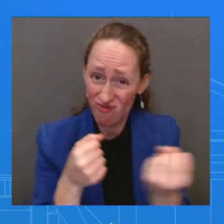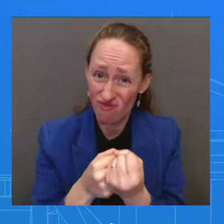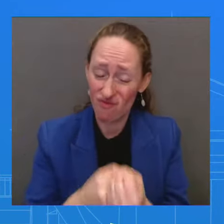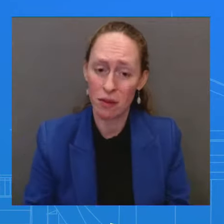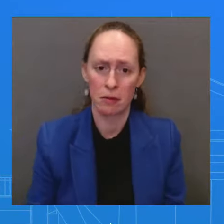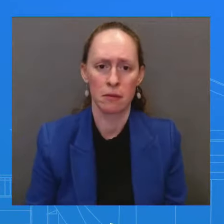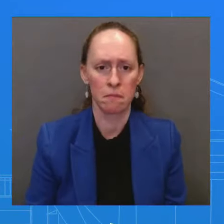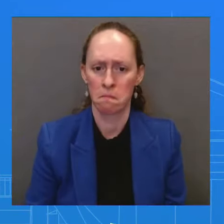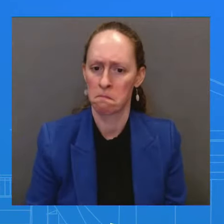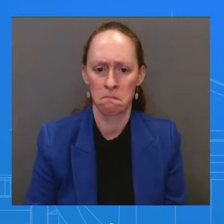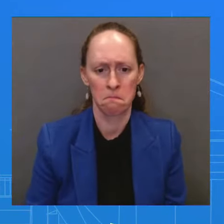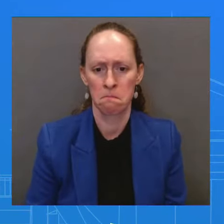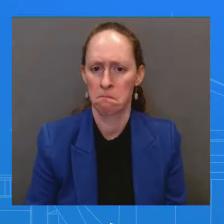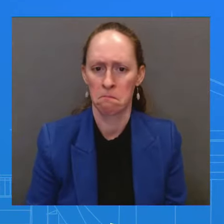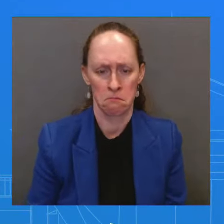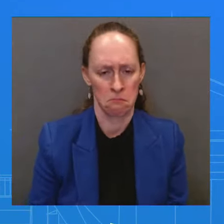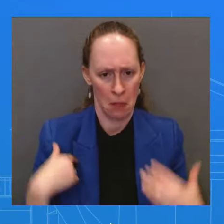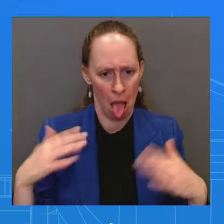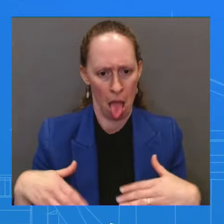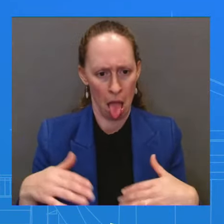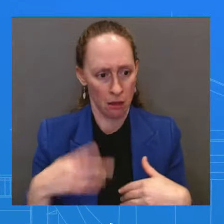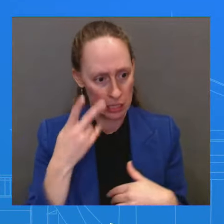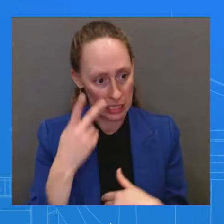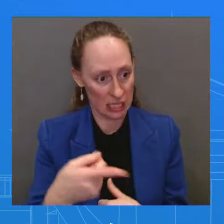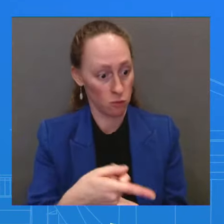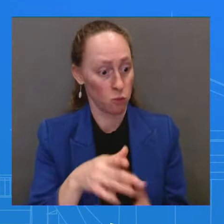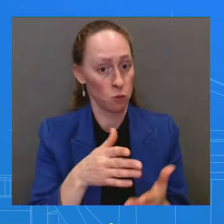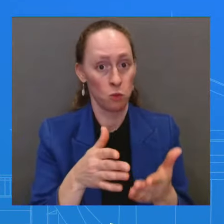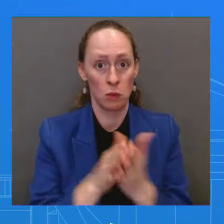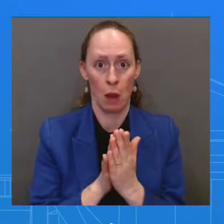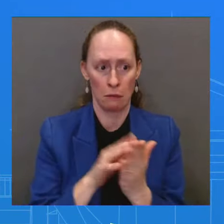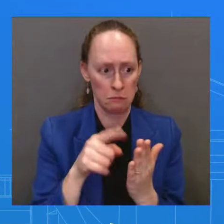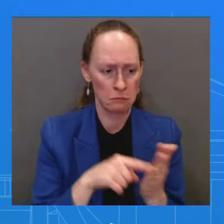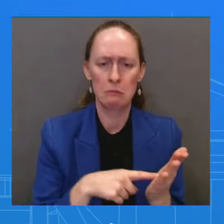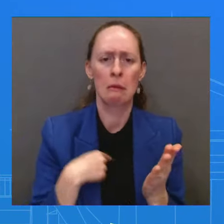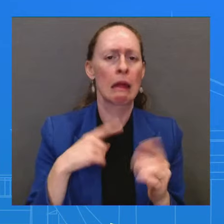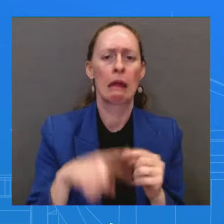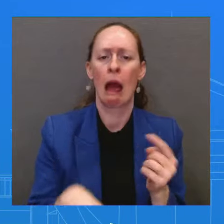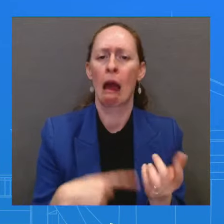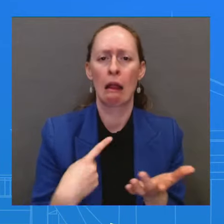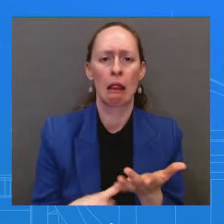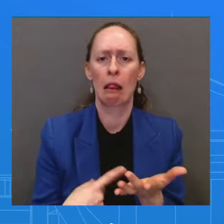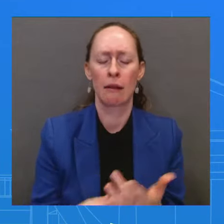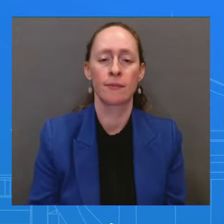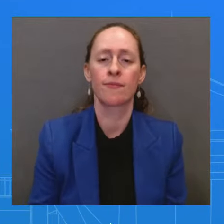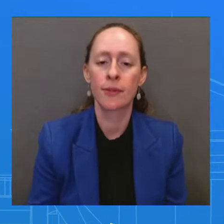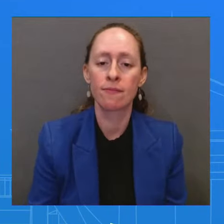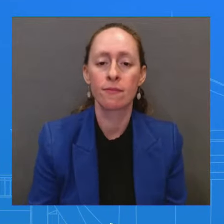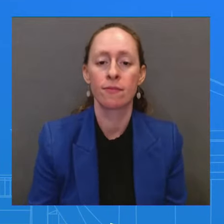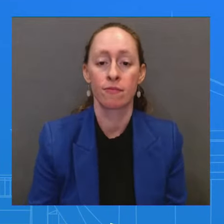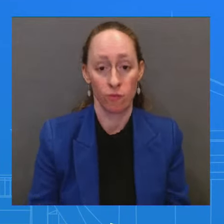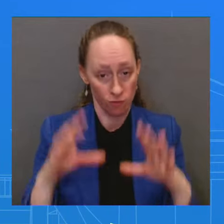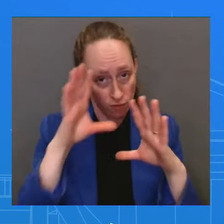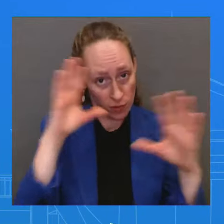so I can't speak to that directly. But what I can say is: The President and the First Lady are praying for those wounded in the shooting